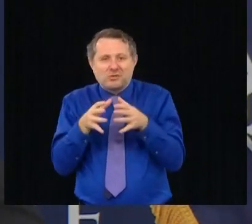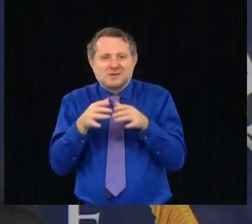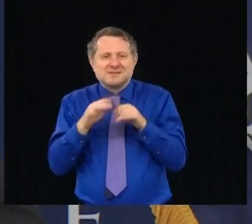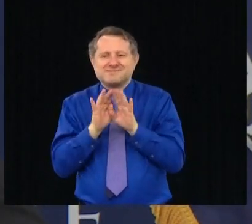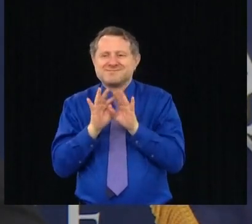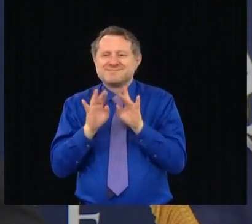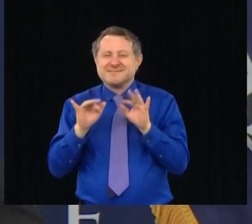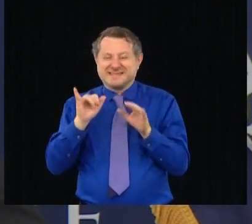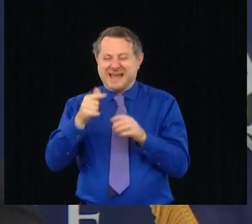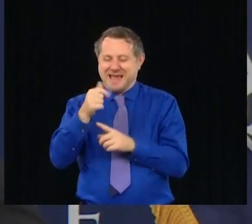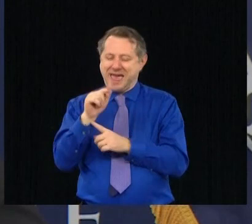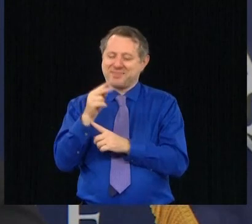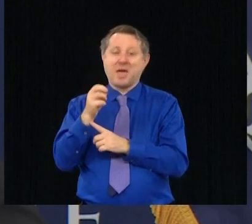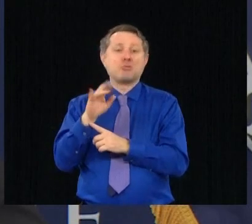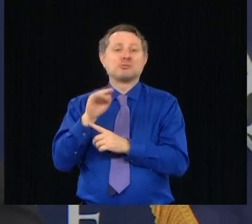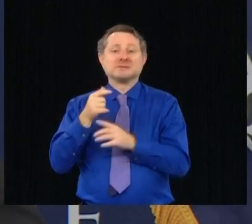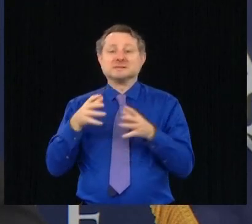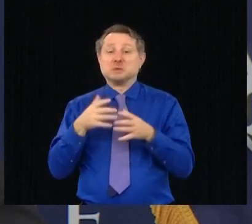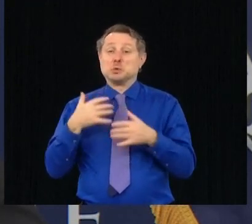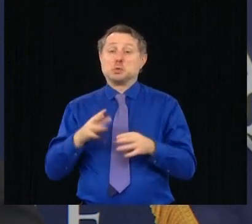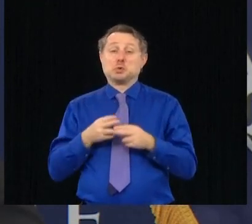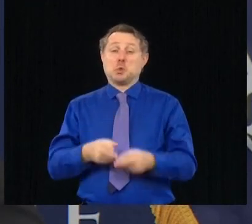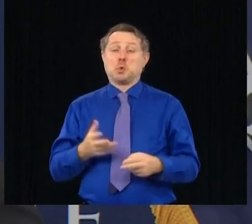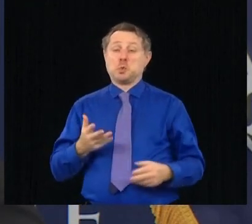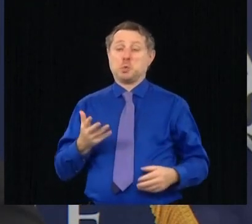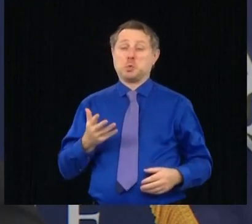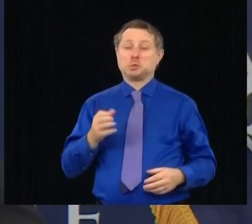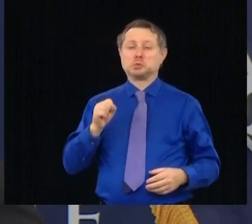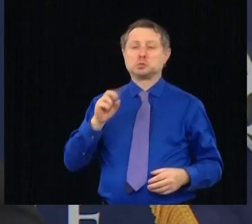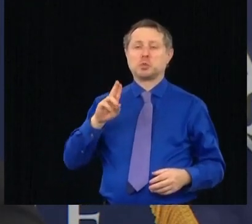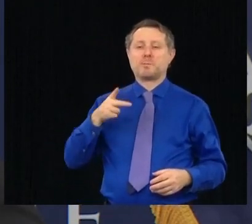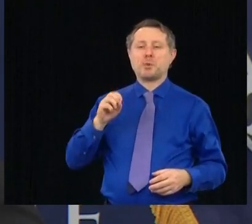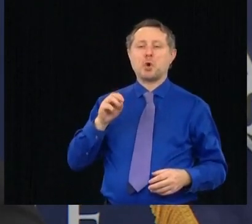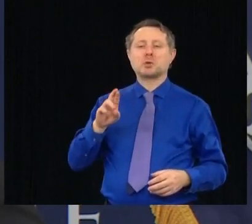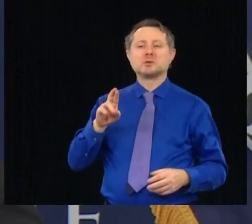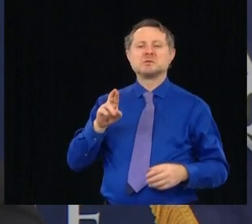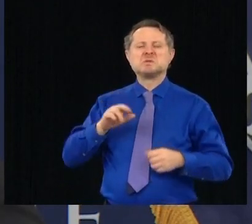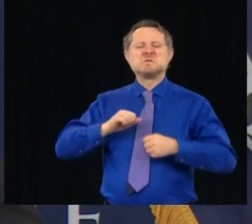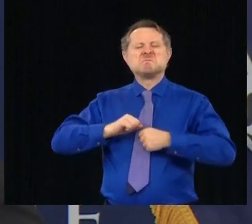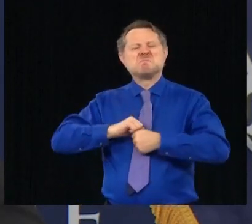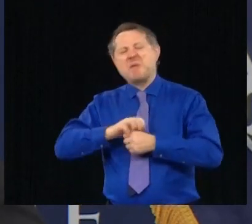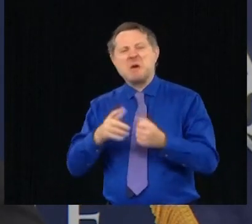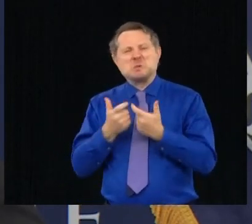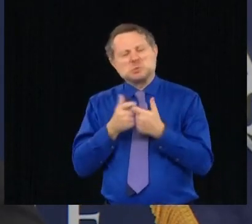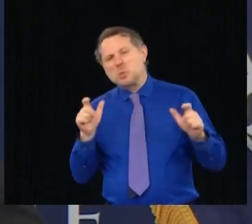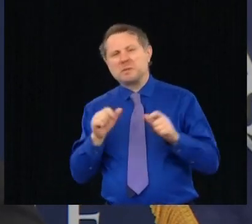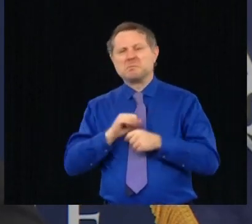EMPLOYEES IN ONE PLANT.